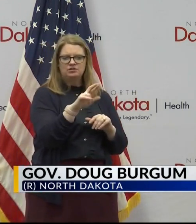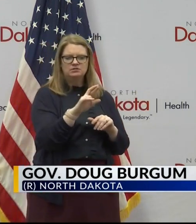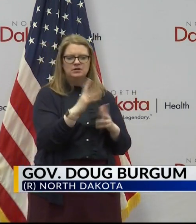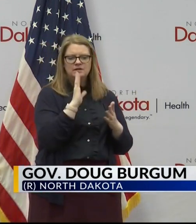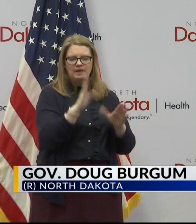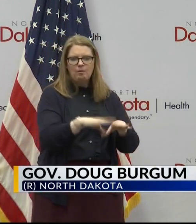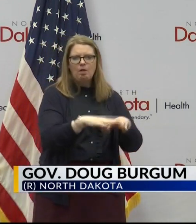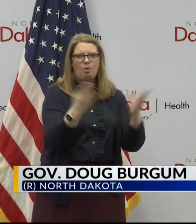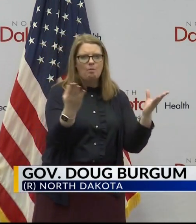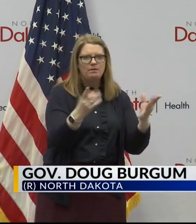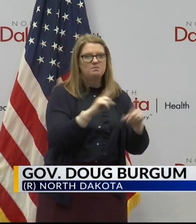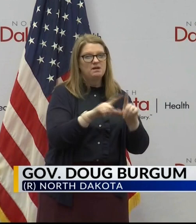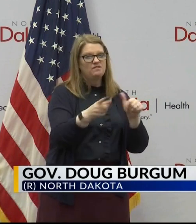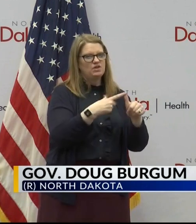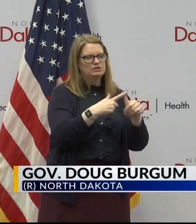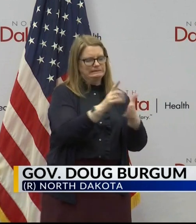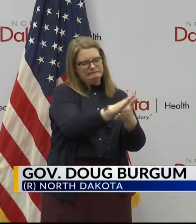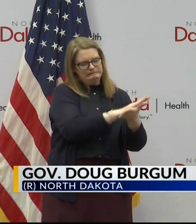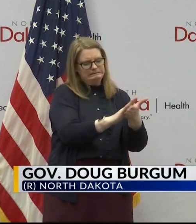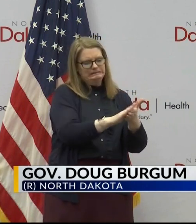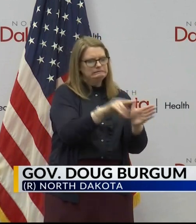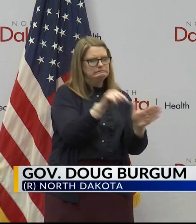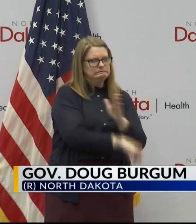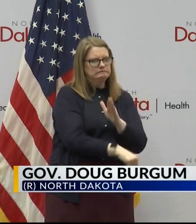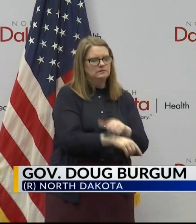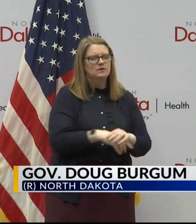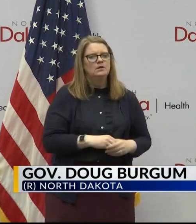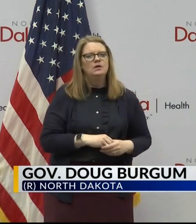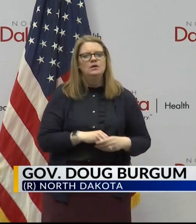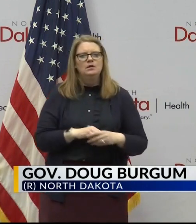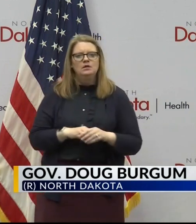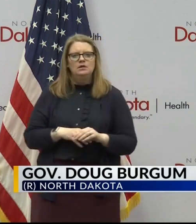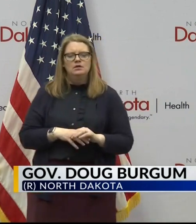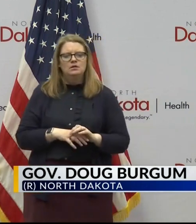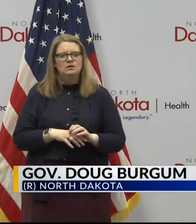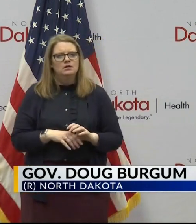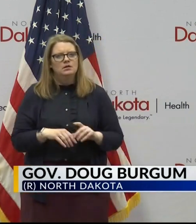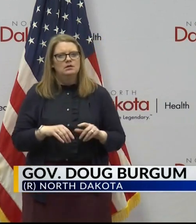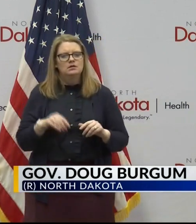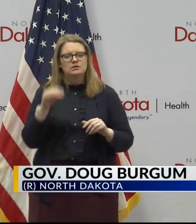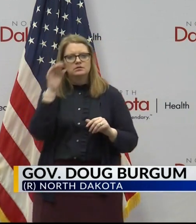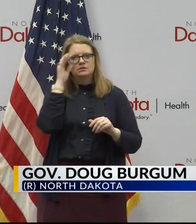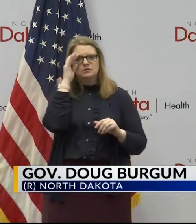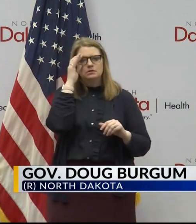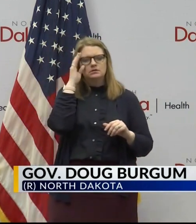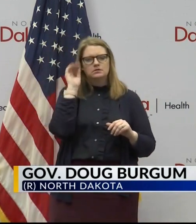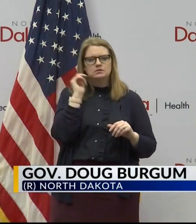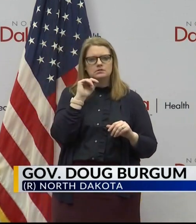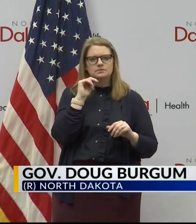AND EQUIPMENT HAVE BEEN CLEANED AND THEN THE PLANT IS GEARING UP